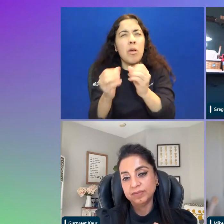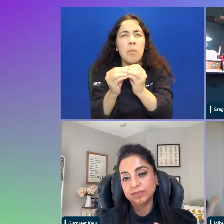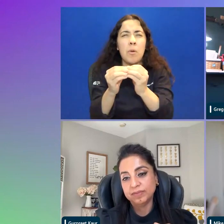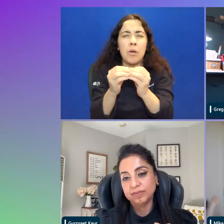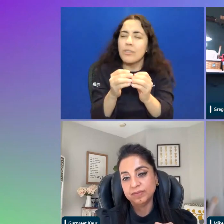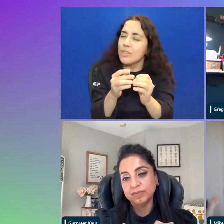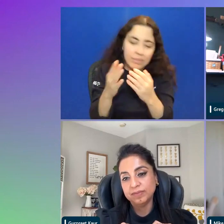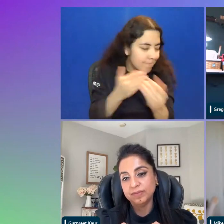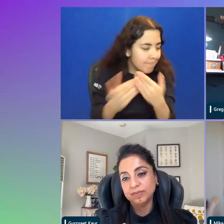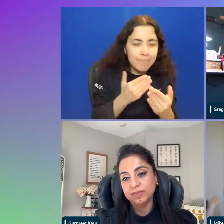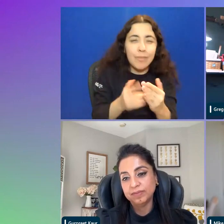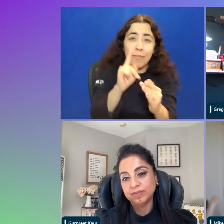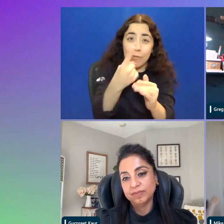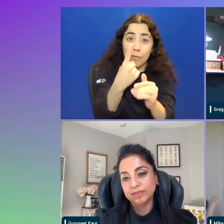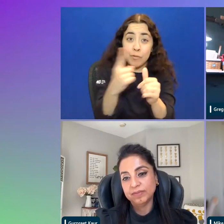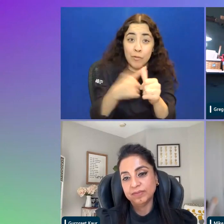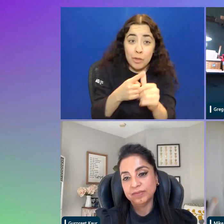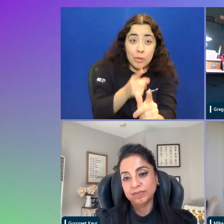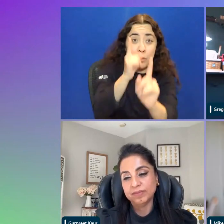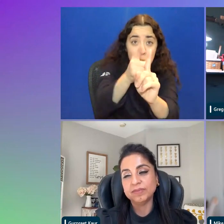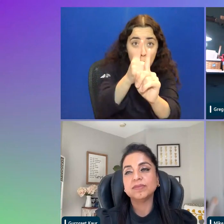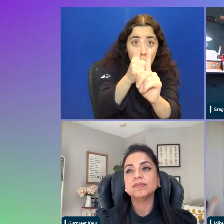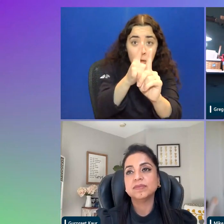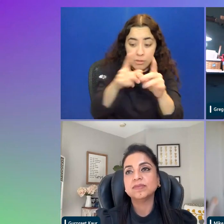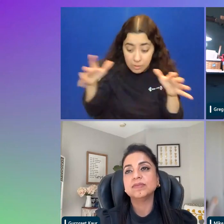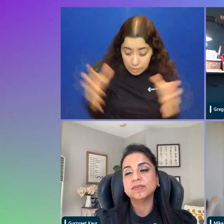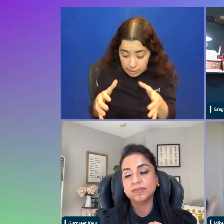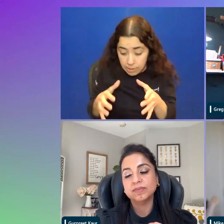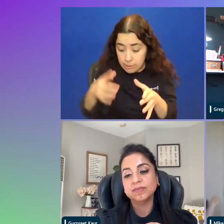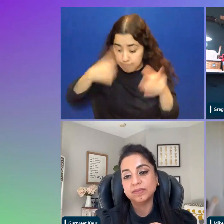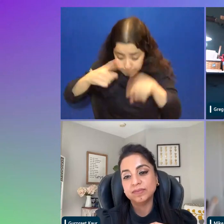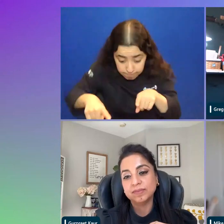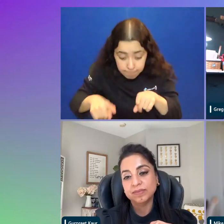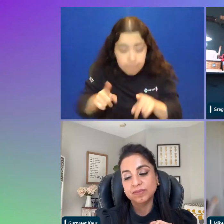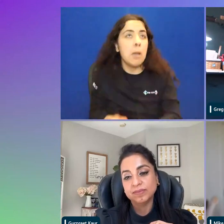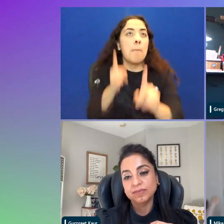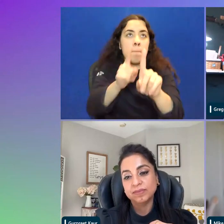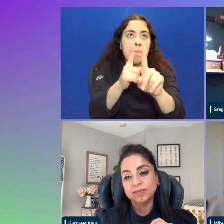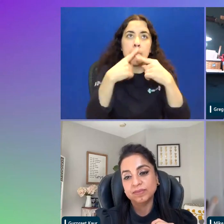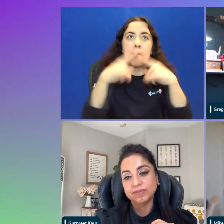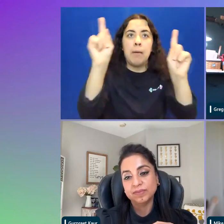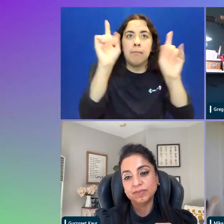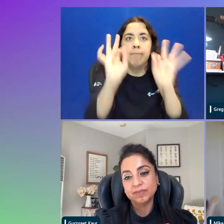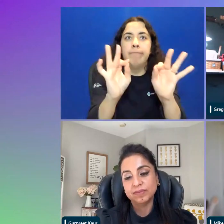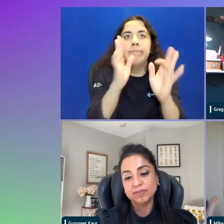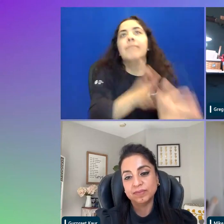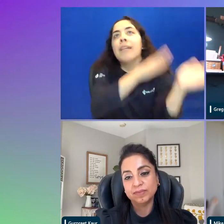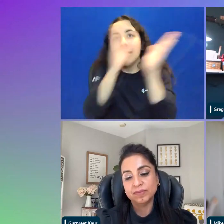the first one and then nail it. And I think this comes back to maybe another lesson I'd love to share is, um, and I use the word